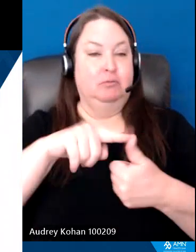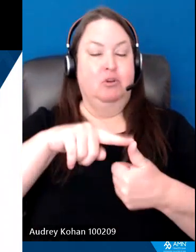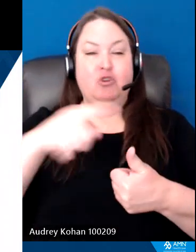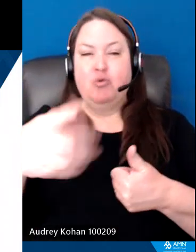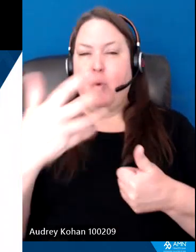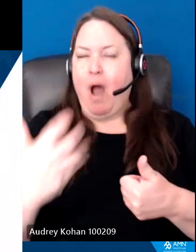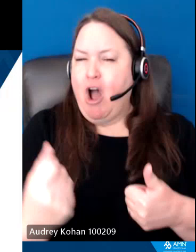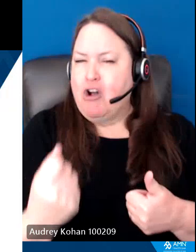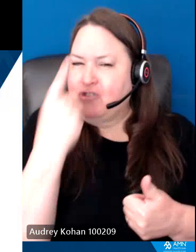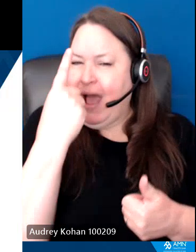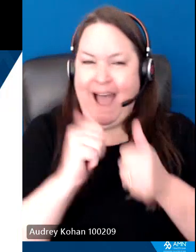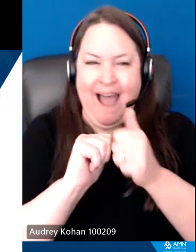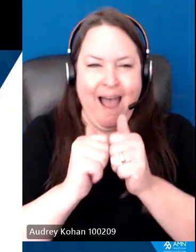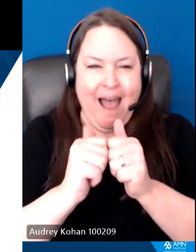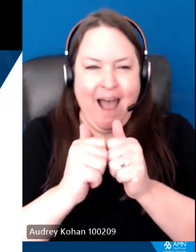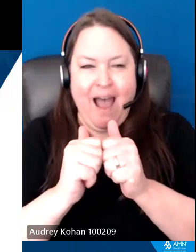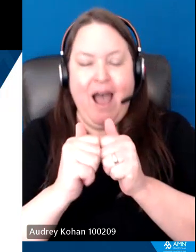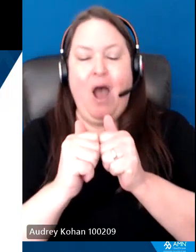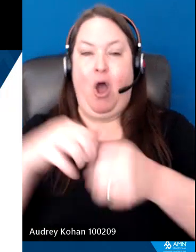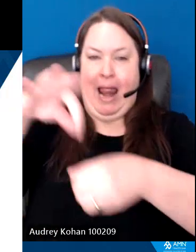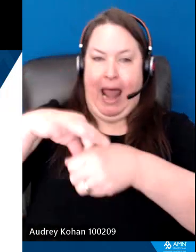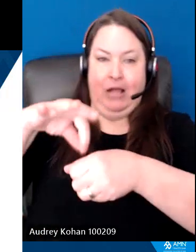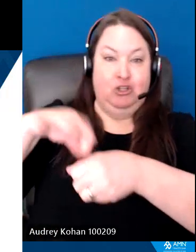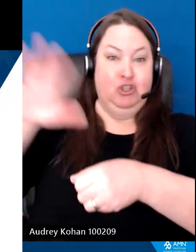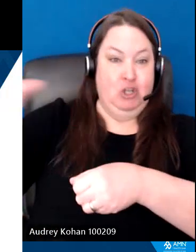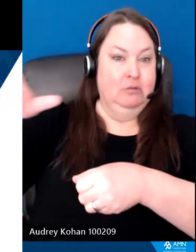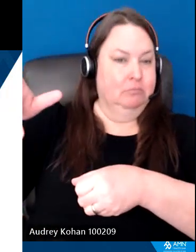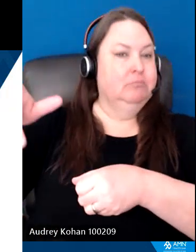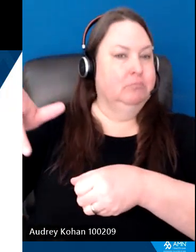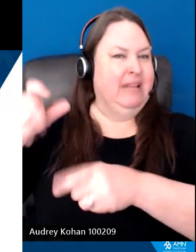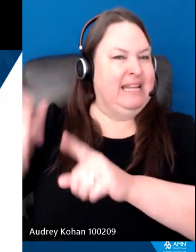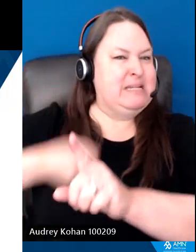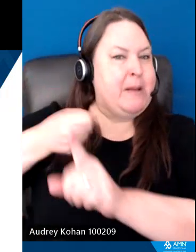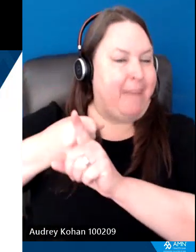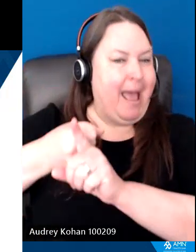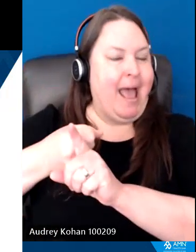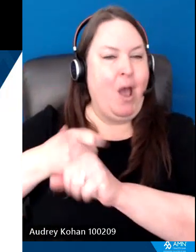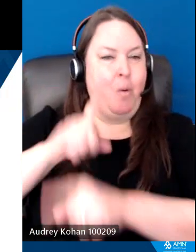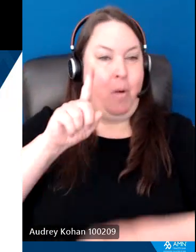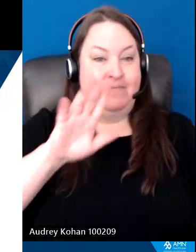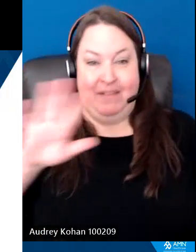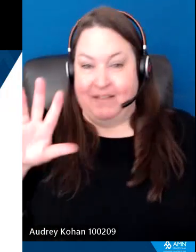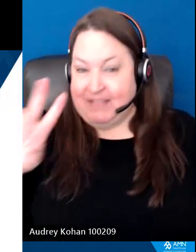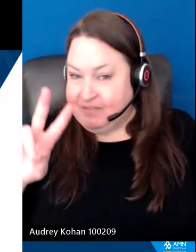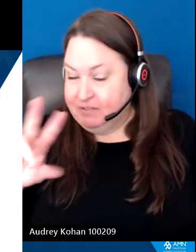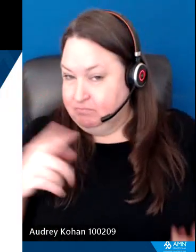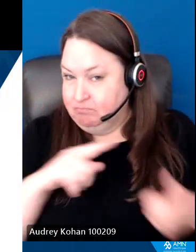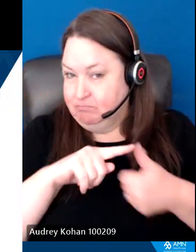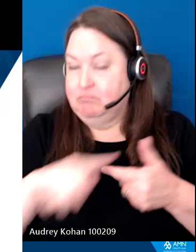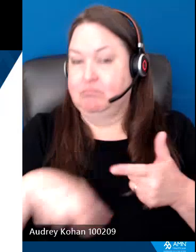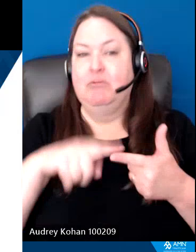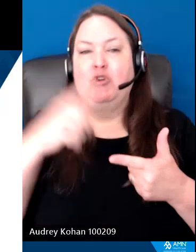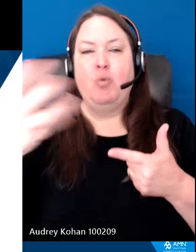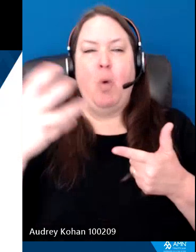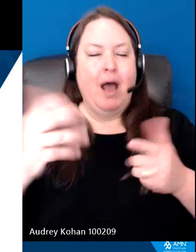understand how the election results would impact 1557 second you wanted a clearer understanding